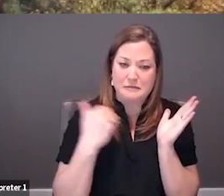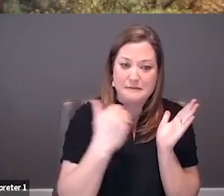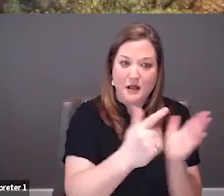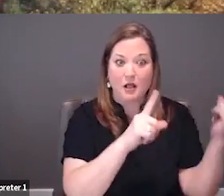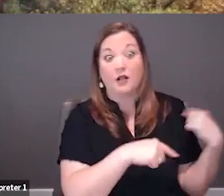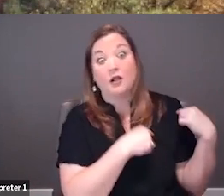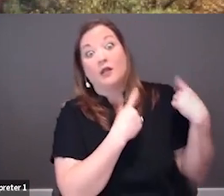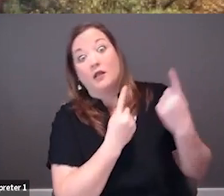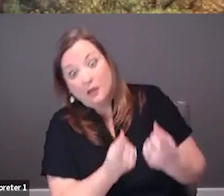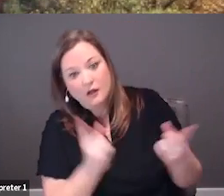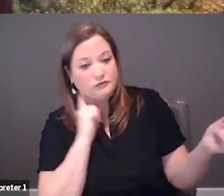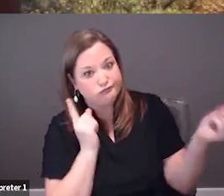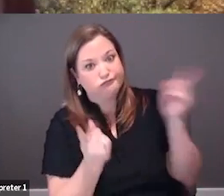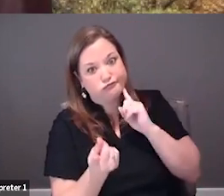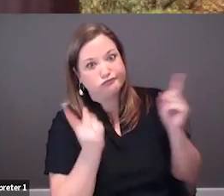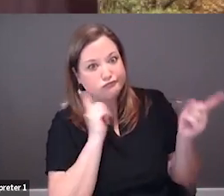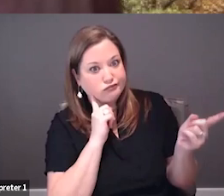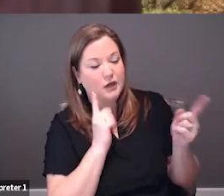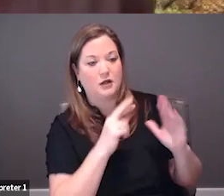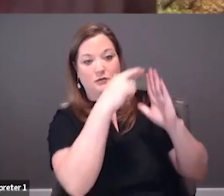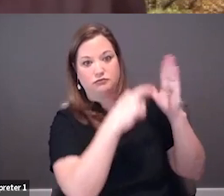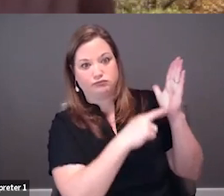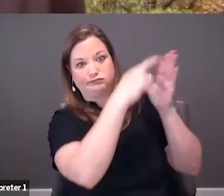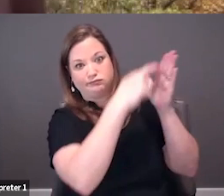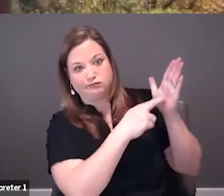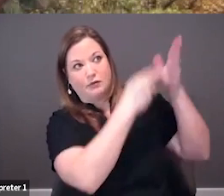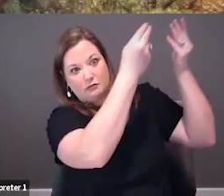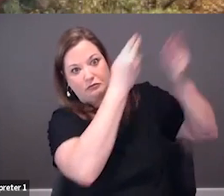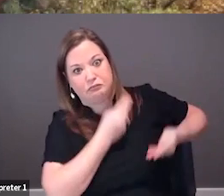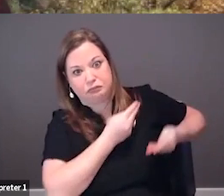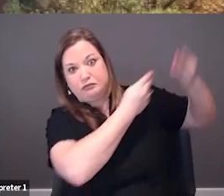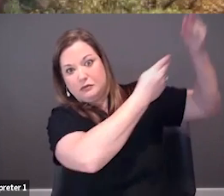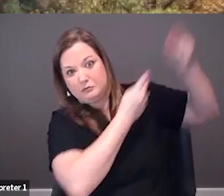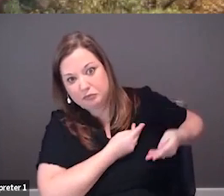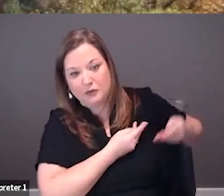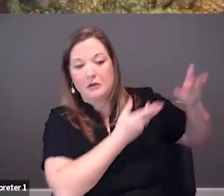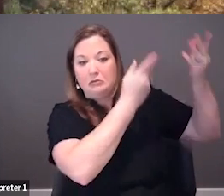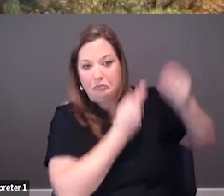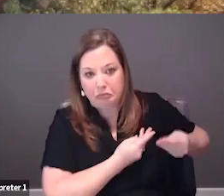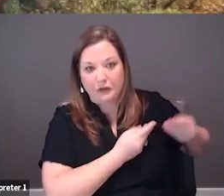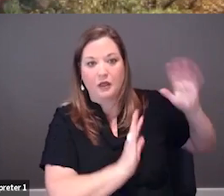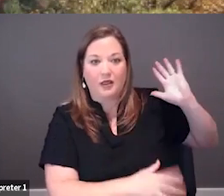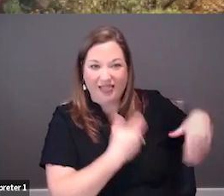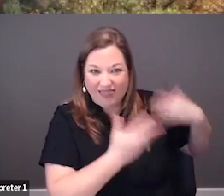There are regulations coming over the horizon that turn the torque up